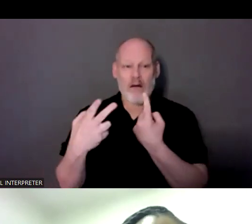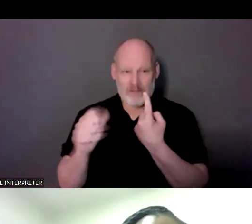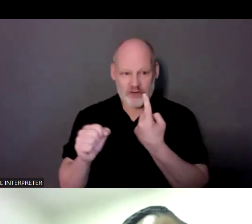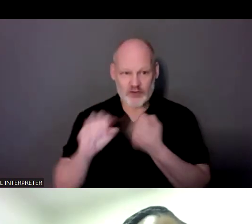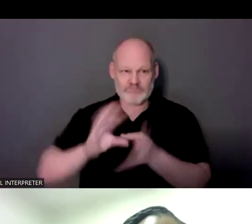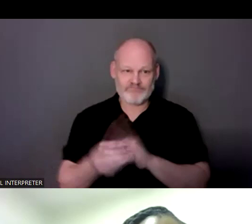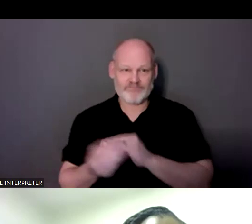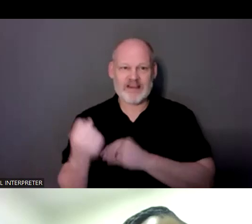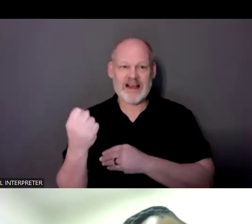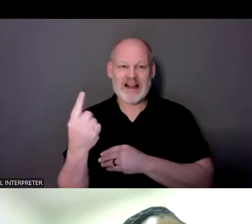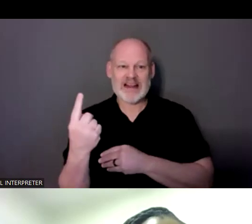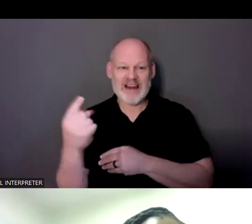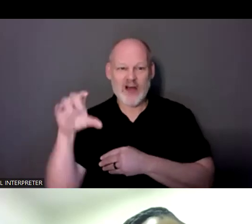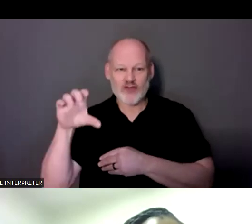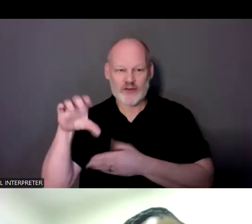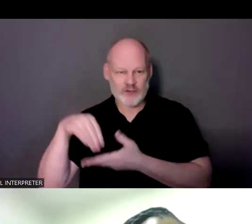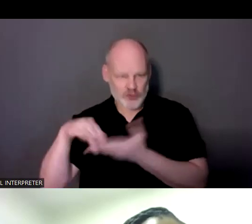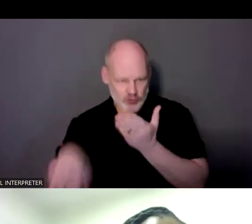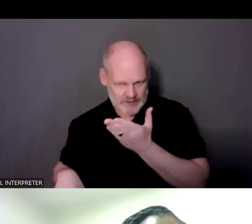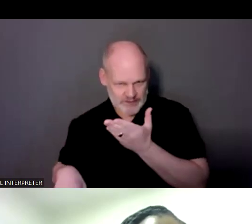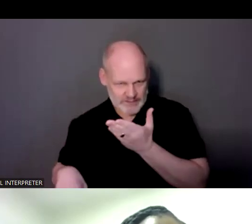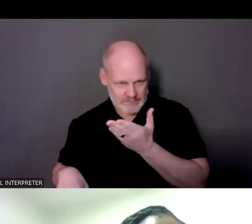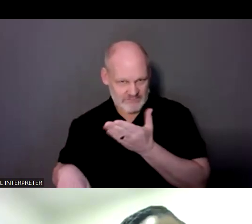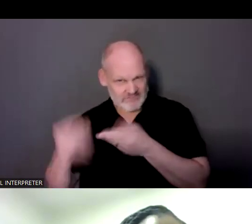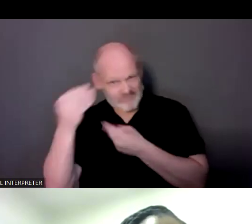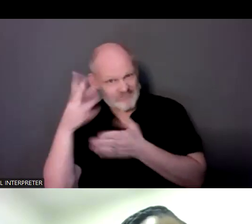and so that kind of gives you a context. I've worked in other districts where there's four